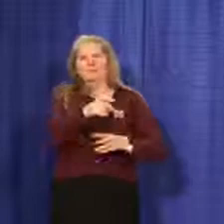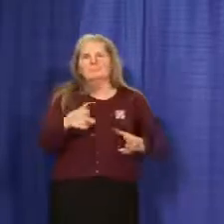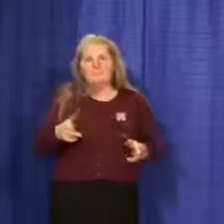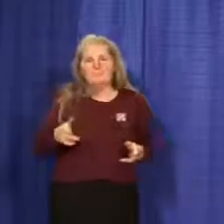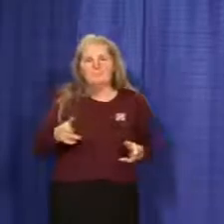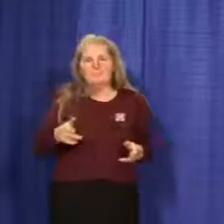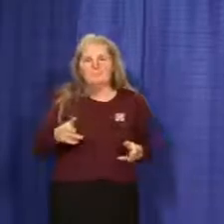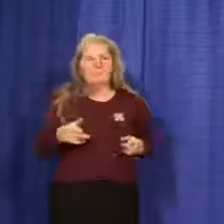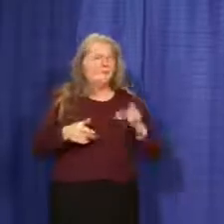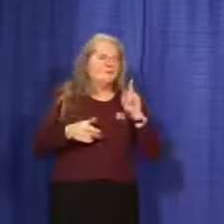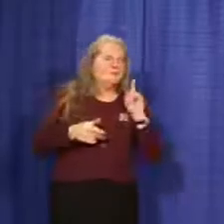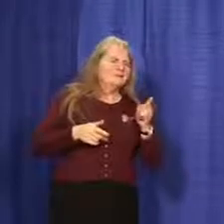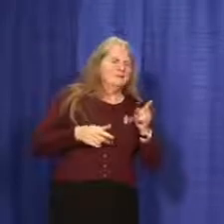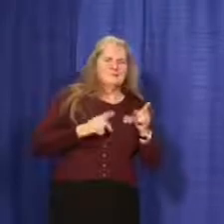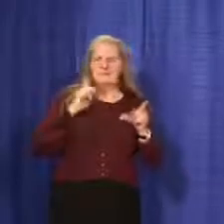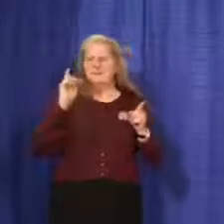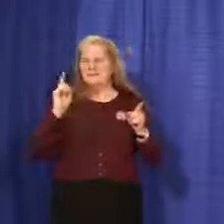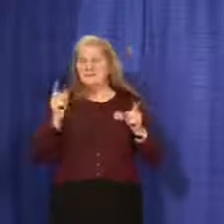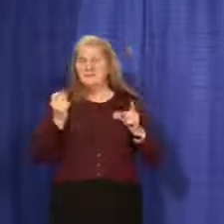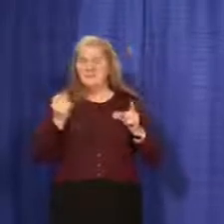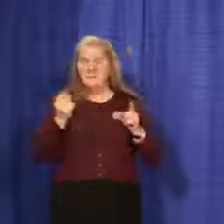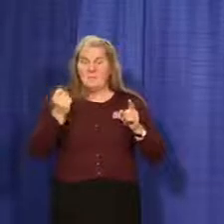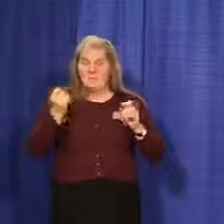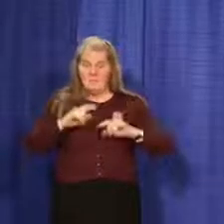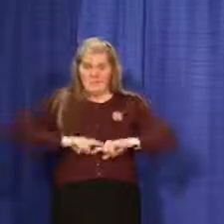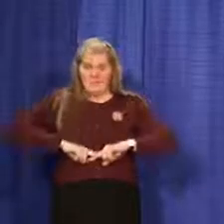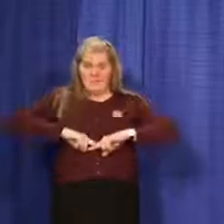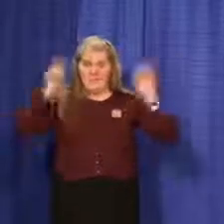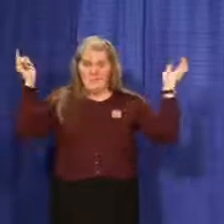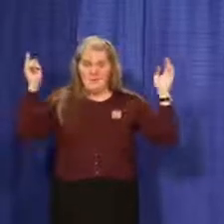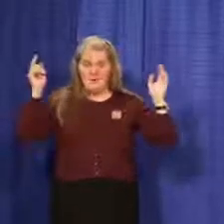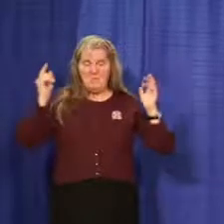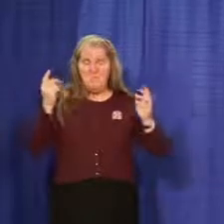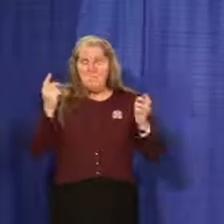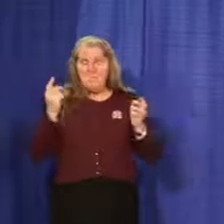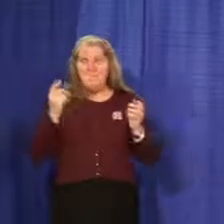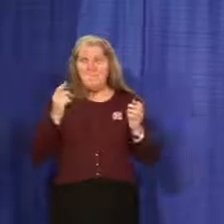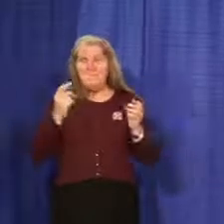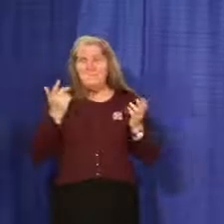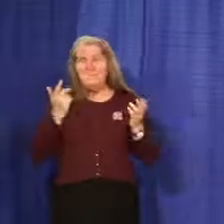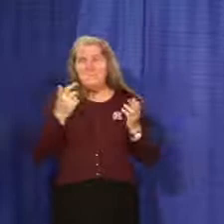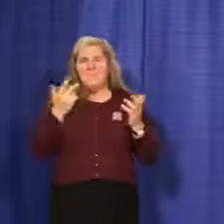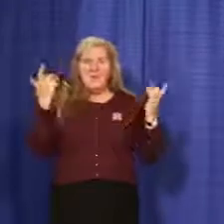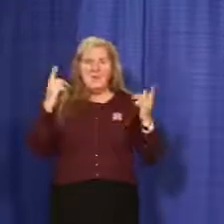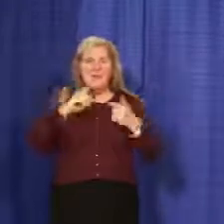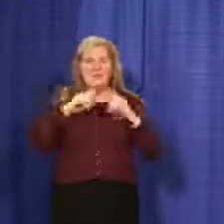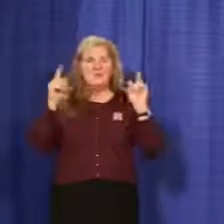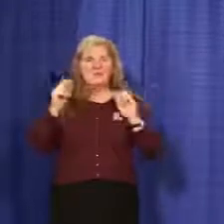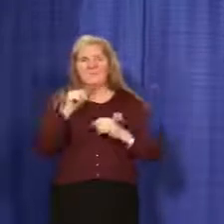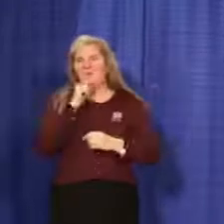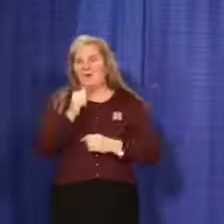Lay variations between one product and another or maybe not quite academic but modest at